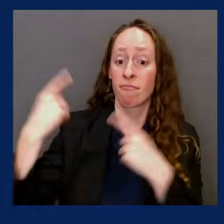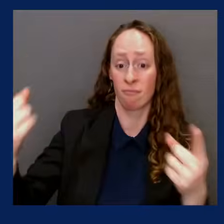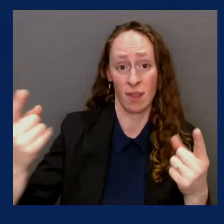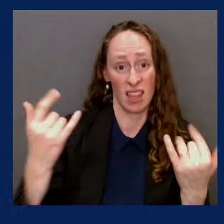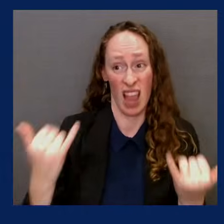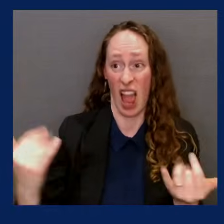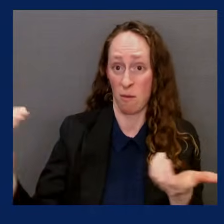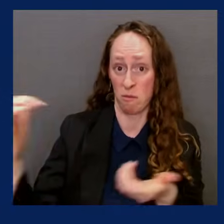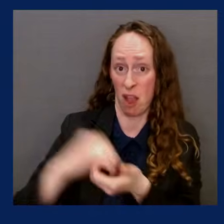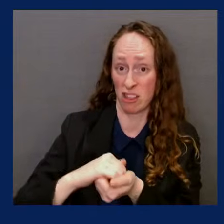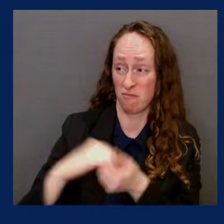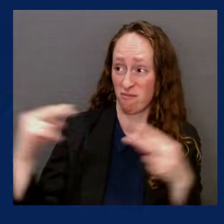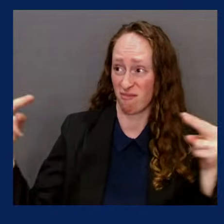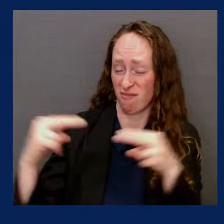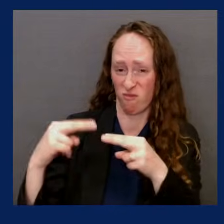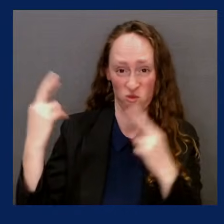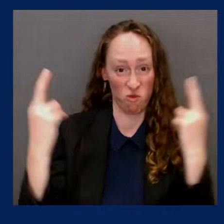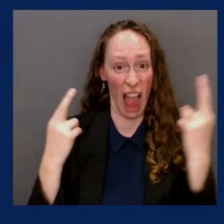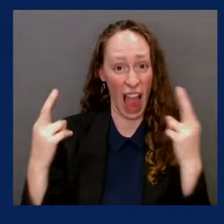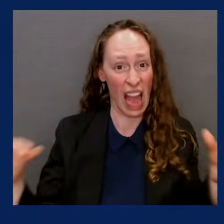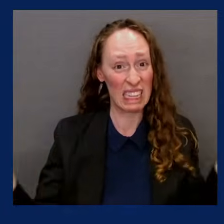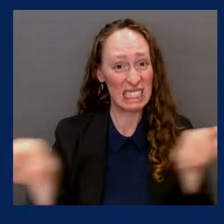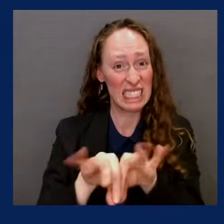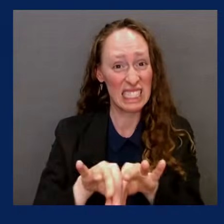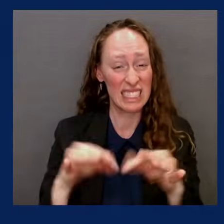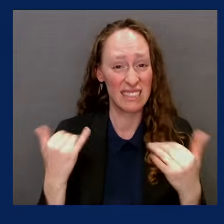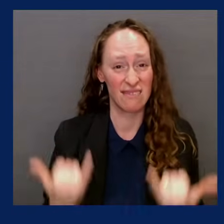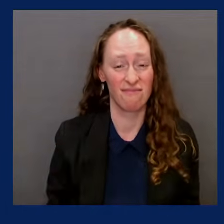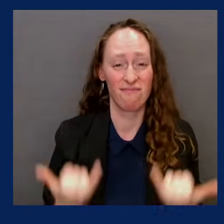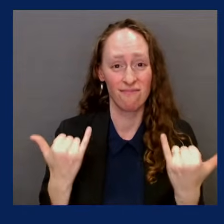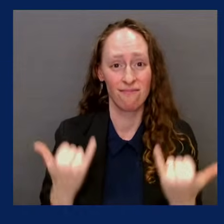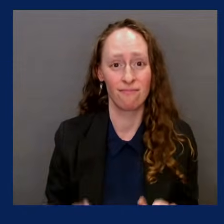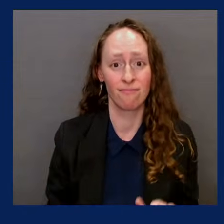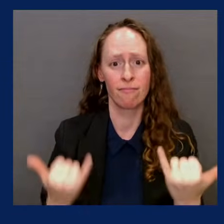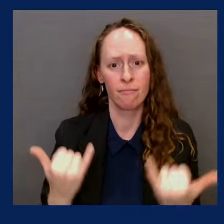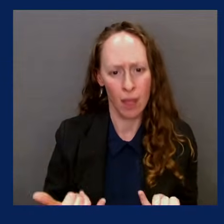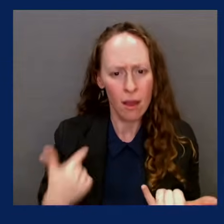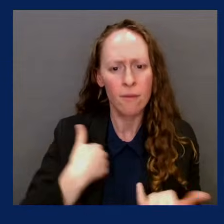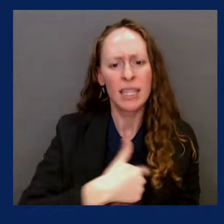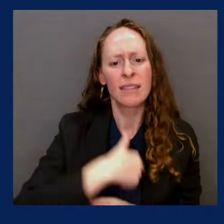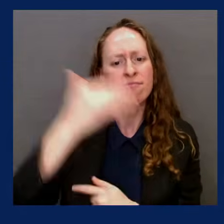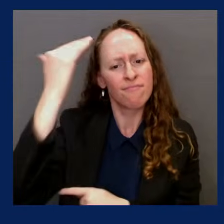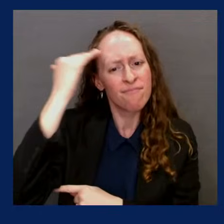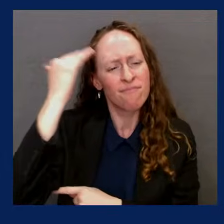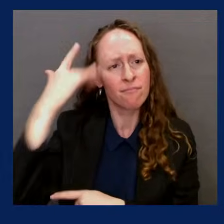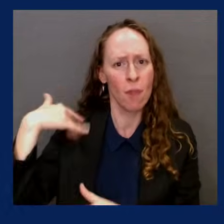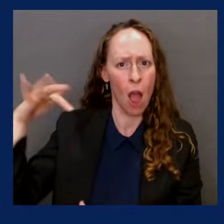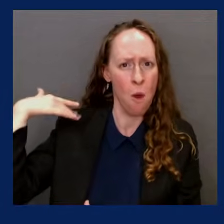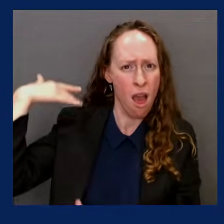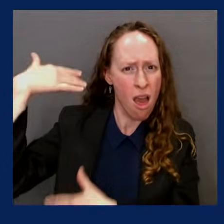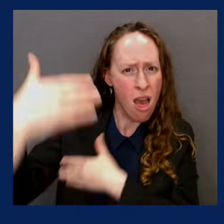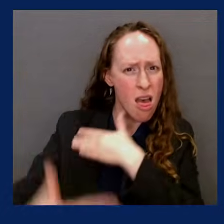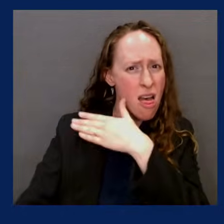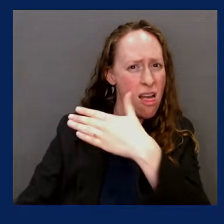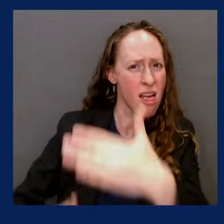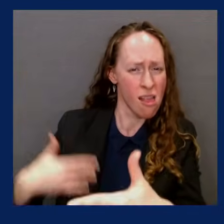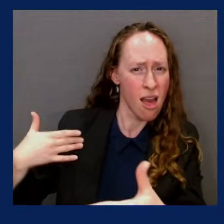In our discussions today, we've done just that. First, we're pioneering new advancements in innovation that is deepening our cooperation